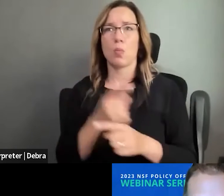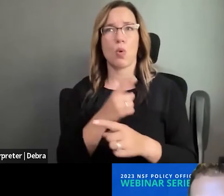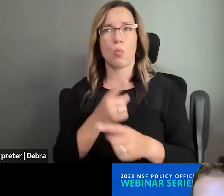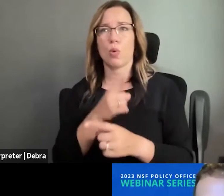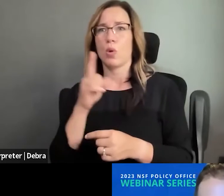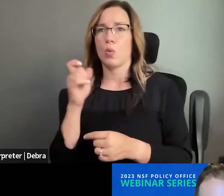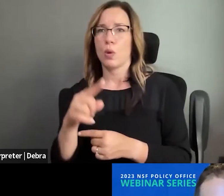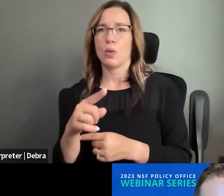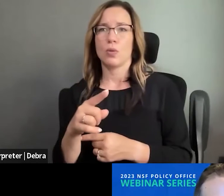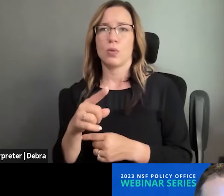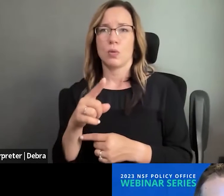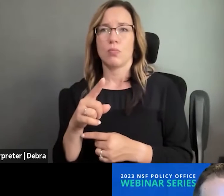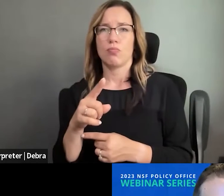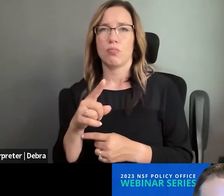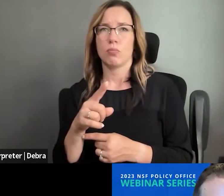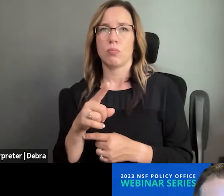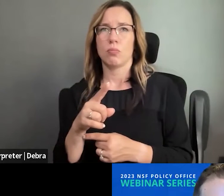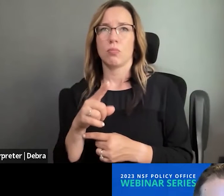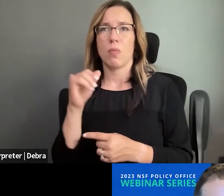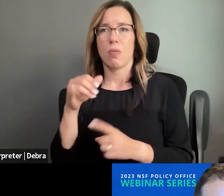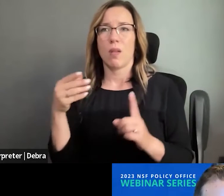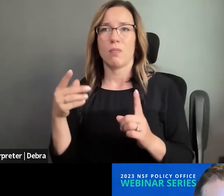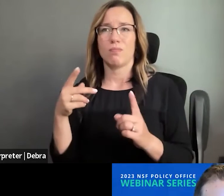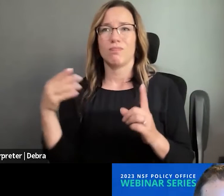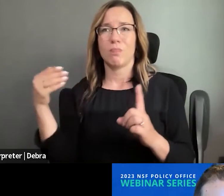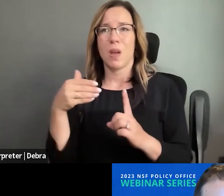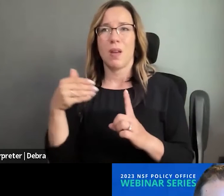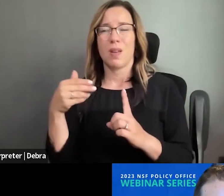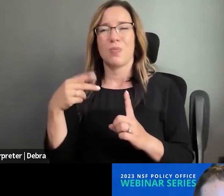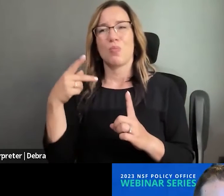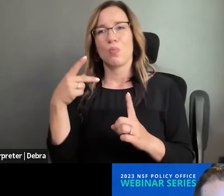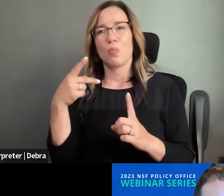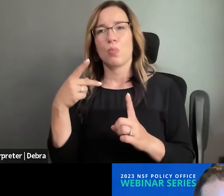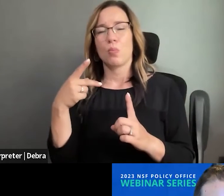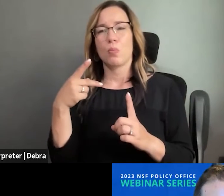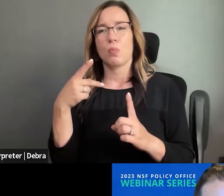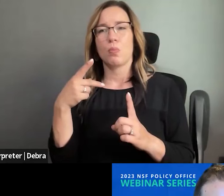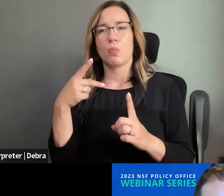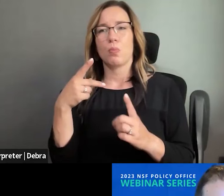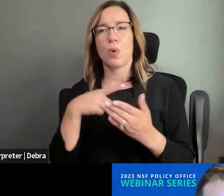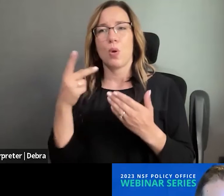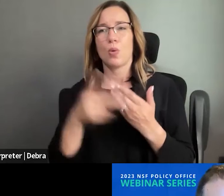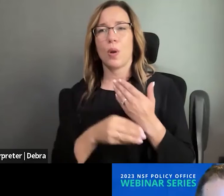to approach the cognition program officer to ensure that you are meeting